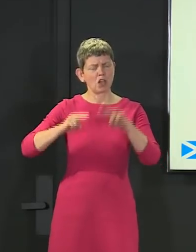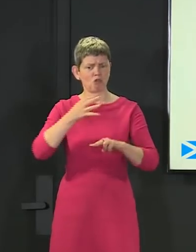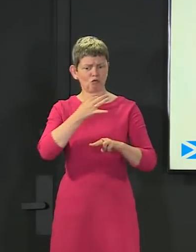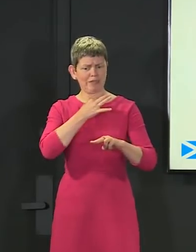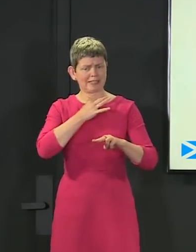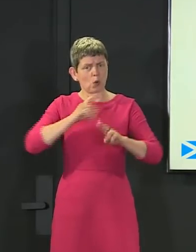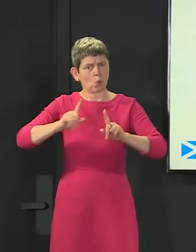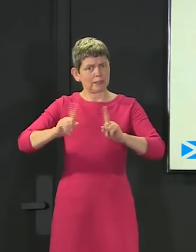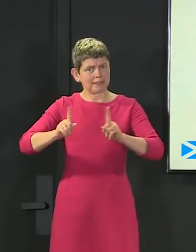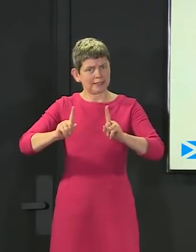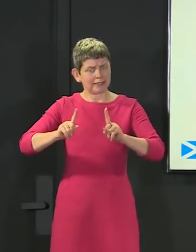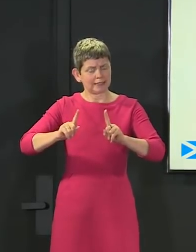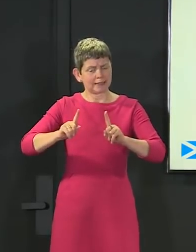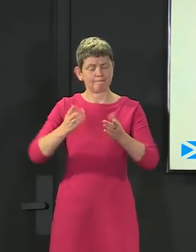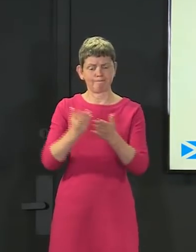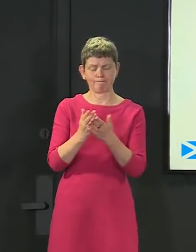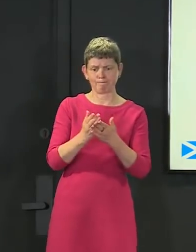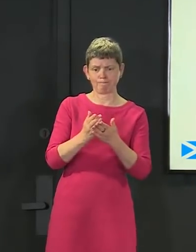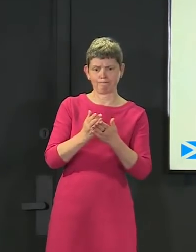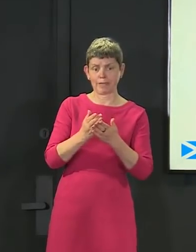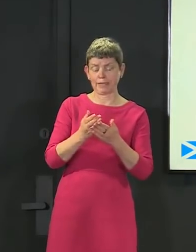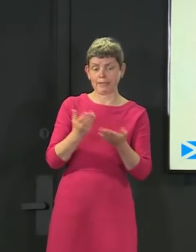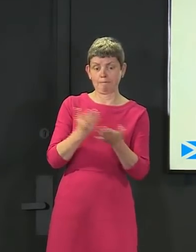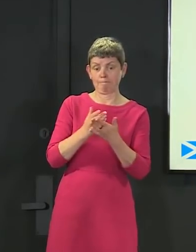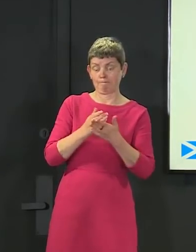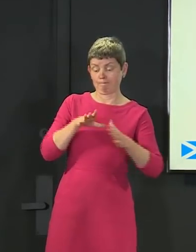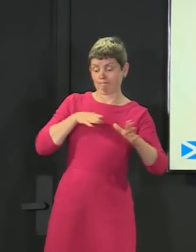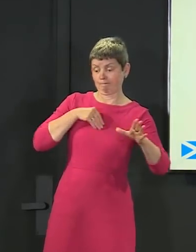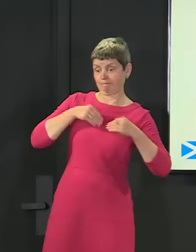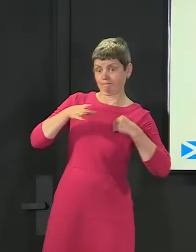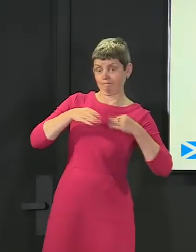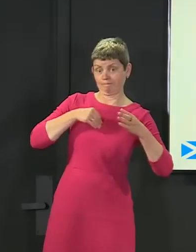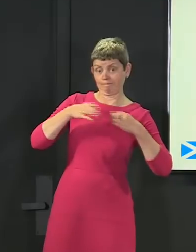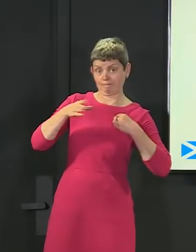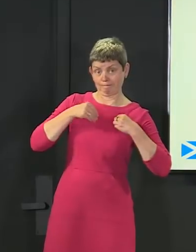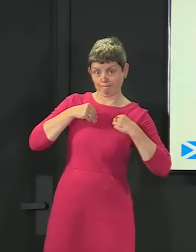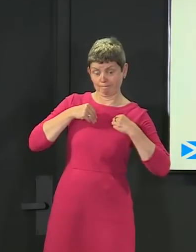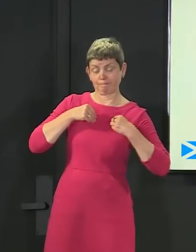infections and how that translates across to severe illness and hospitalization some of that